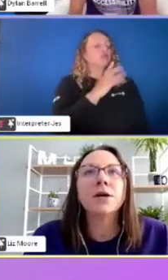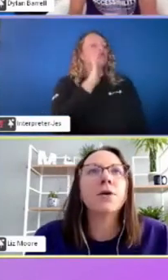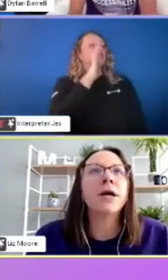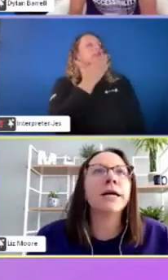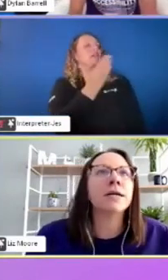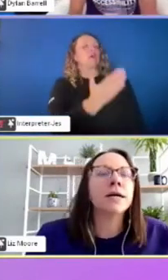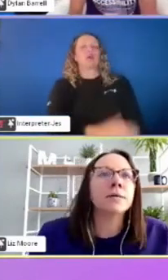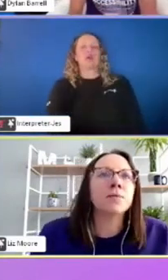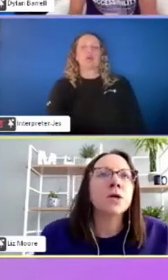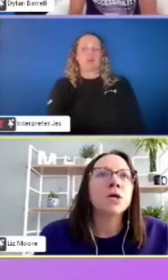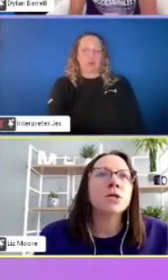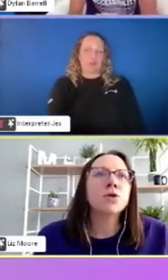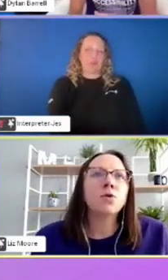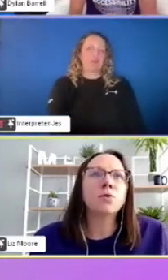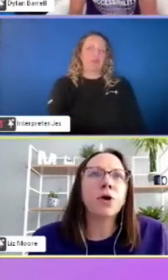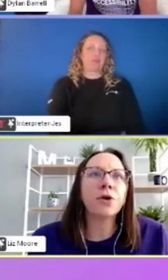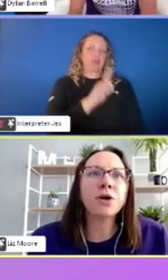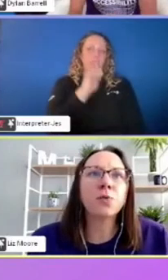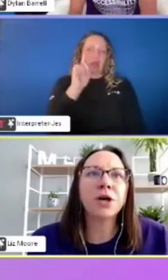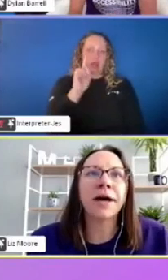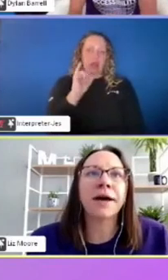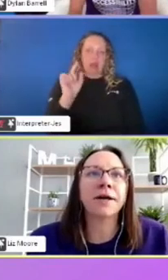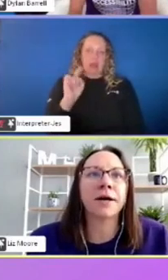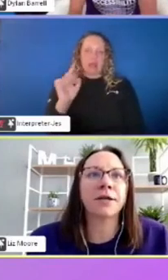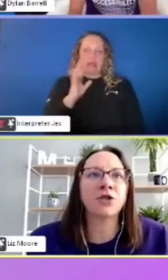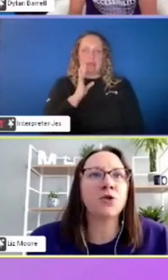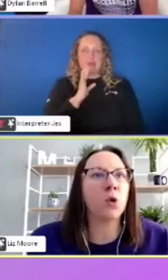Okay, "So regarding WCAG 2.2